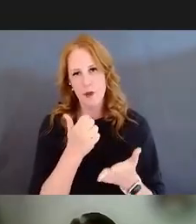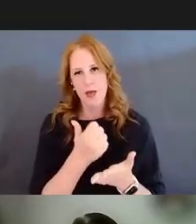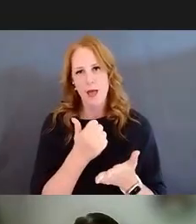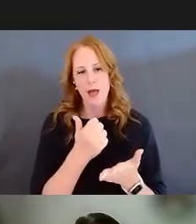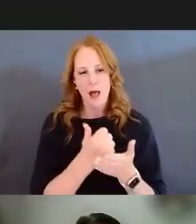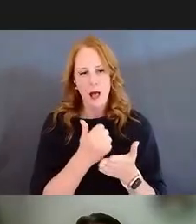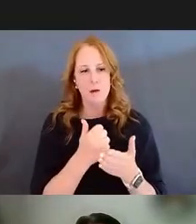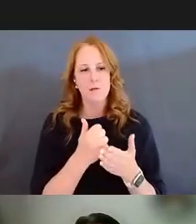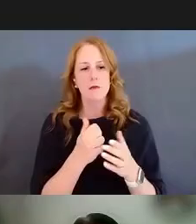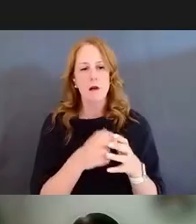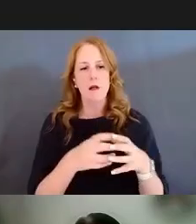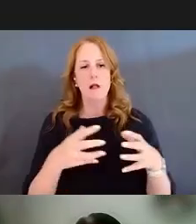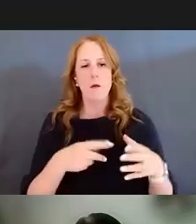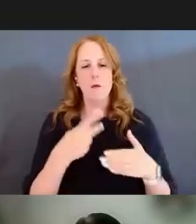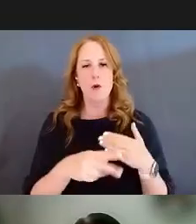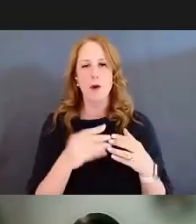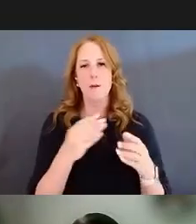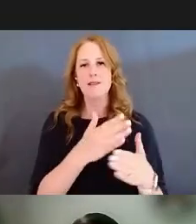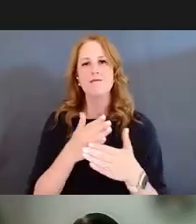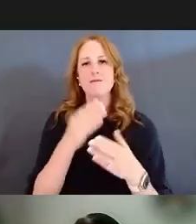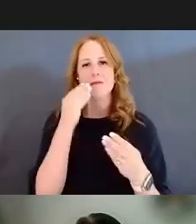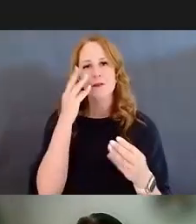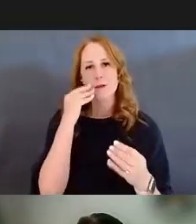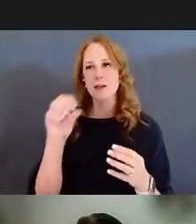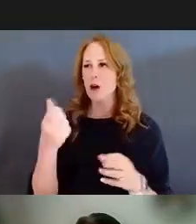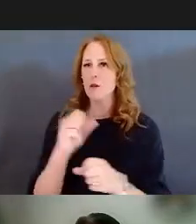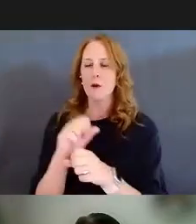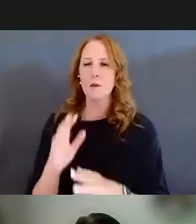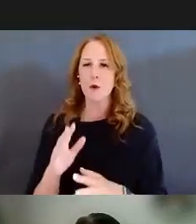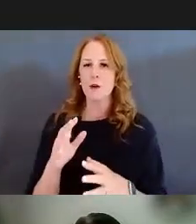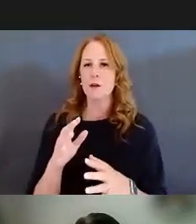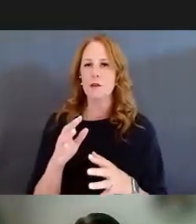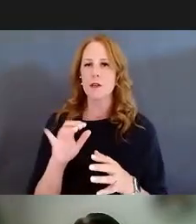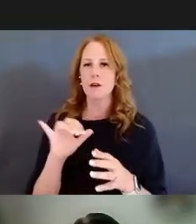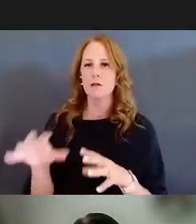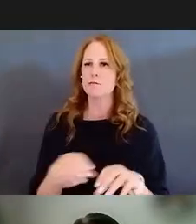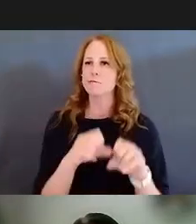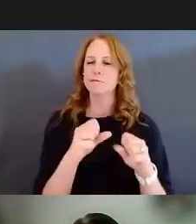with other employers and take the lead or have a voice when there are major issues that that